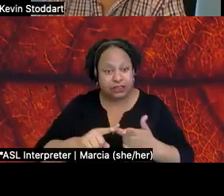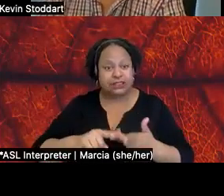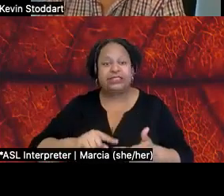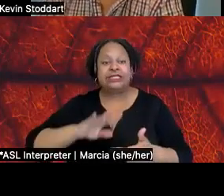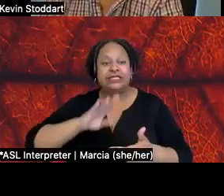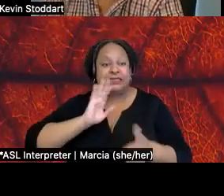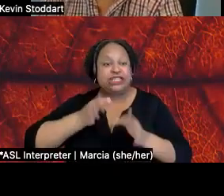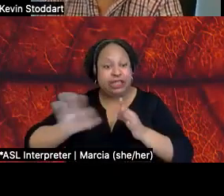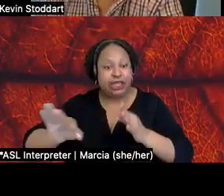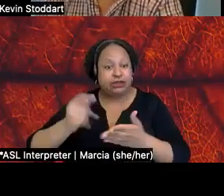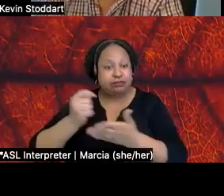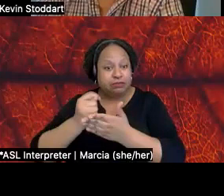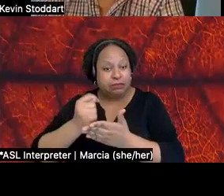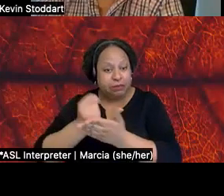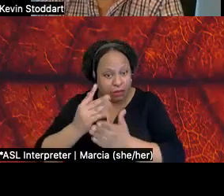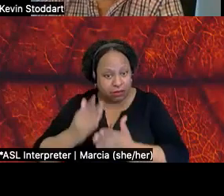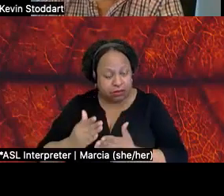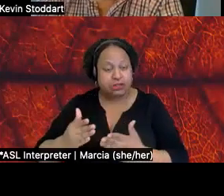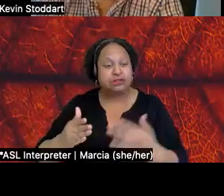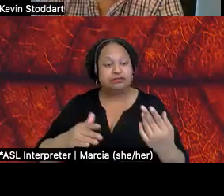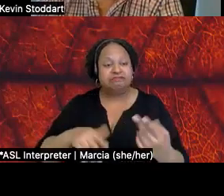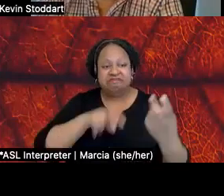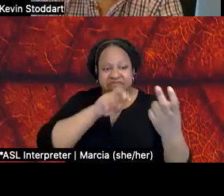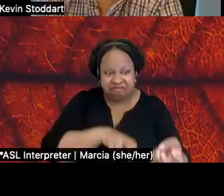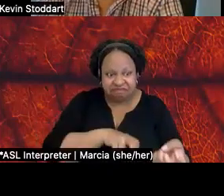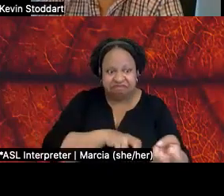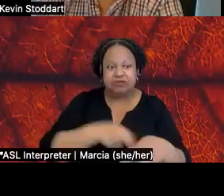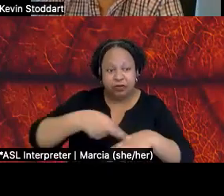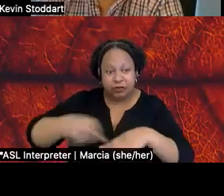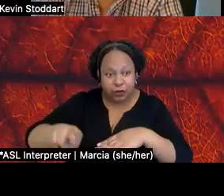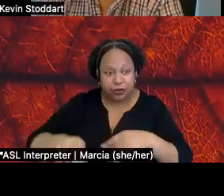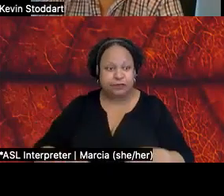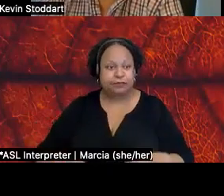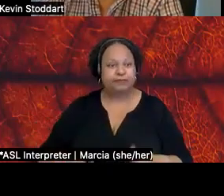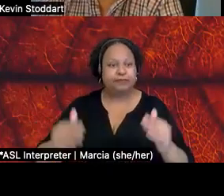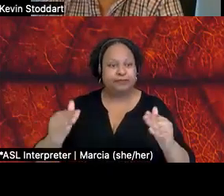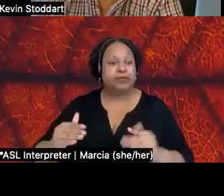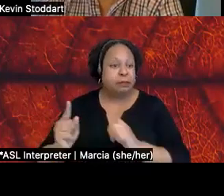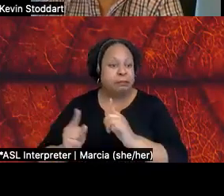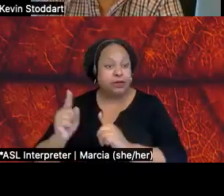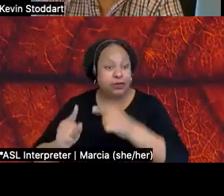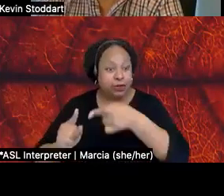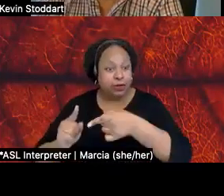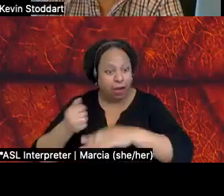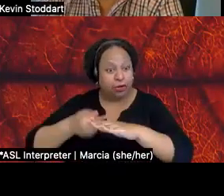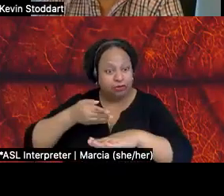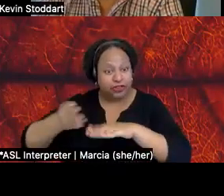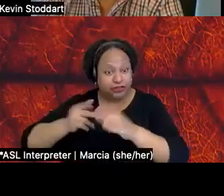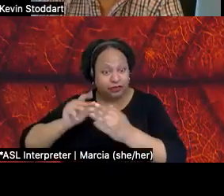Mentors within the professional faculty can be assigned to assist with performance issues.